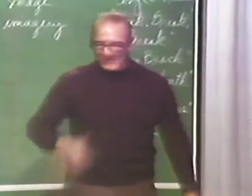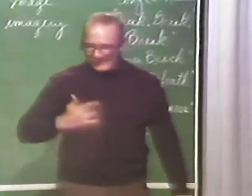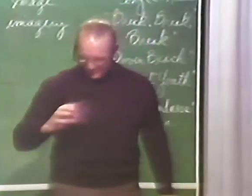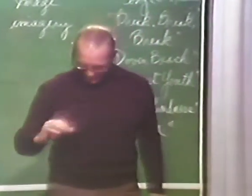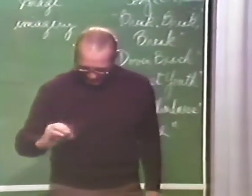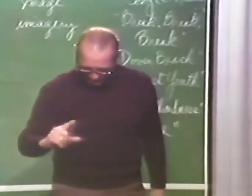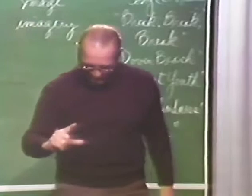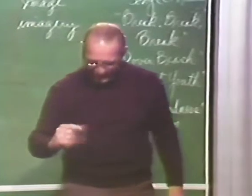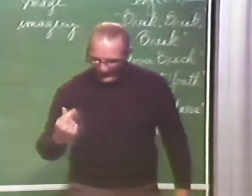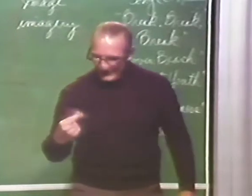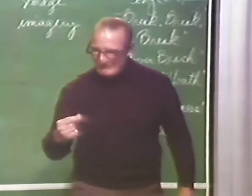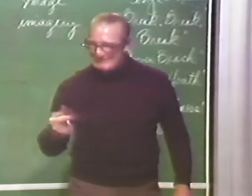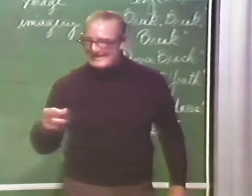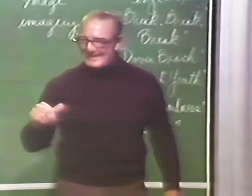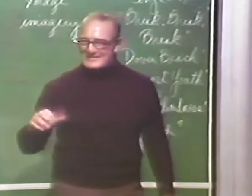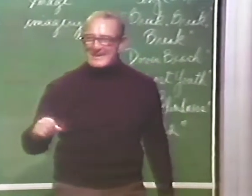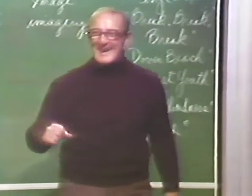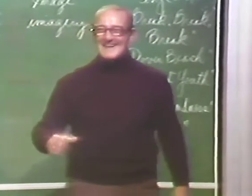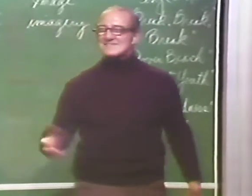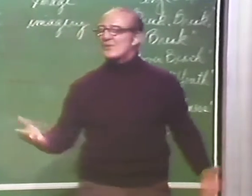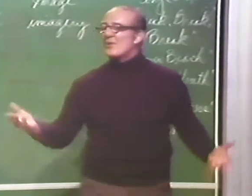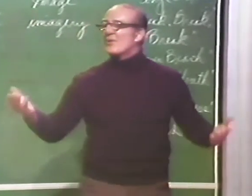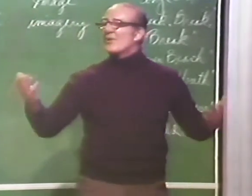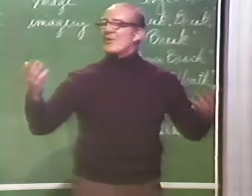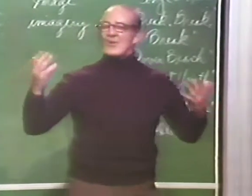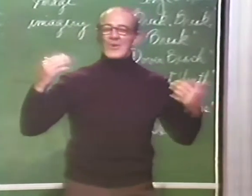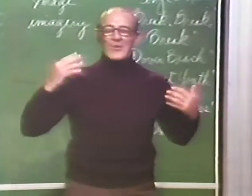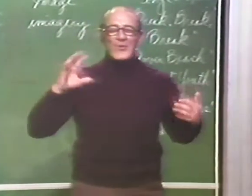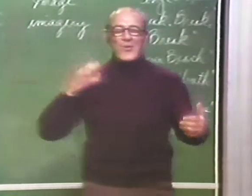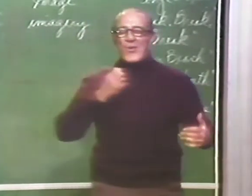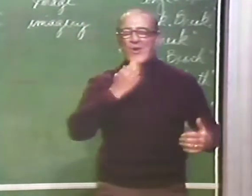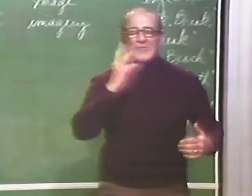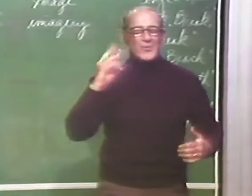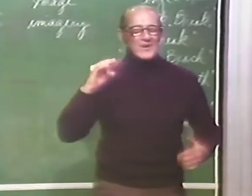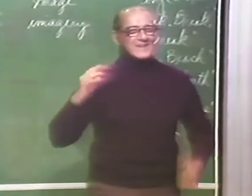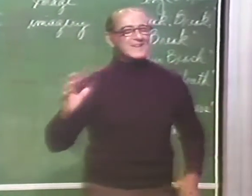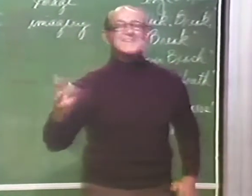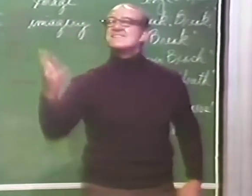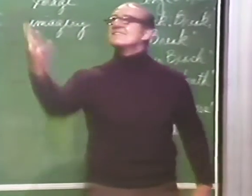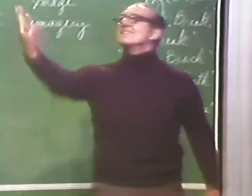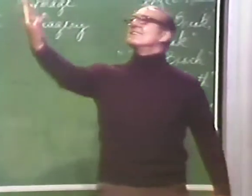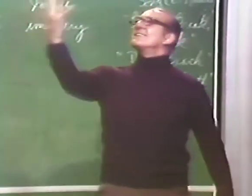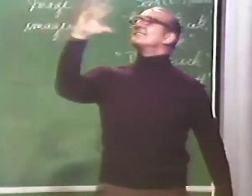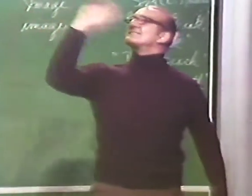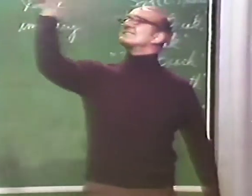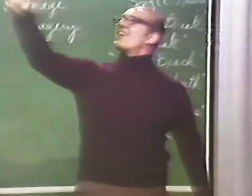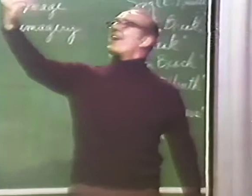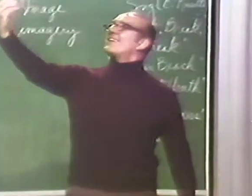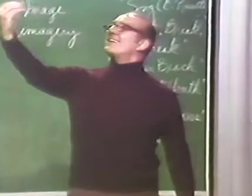OOH, FEEL THE COOL GREEN GRASS. OH, WARM WIND,